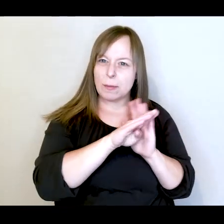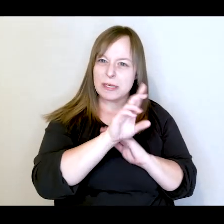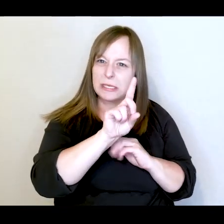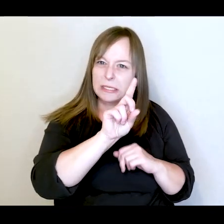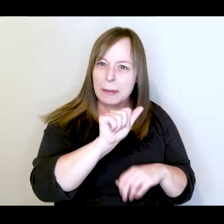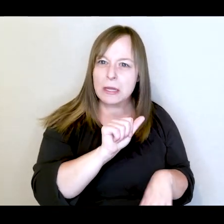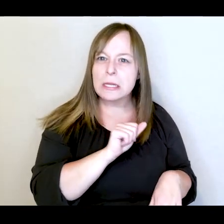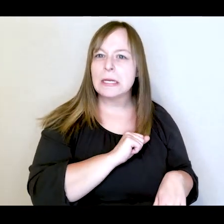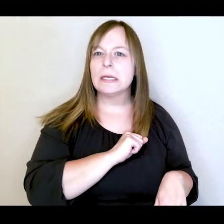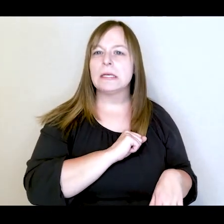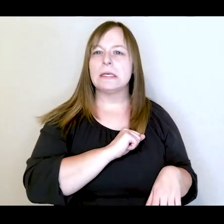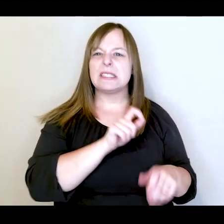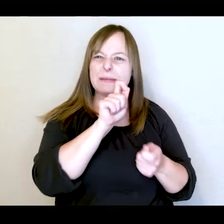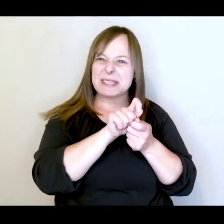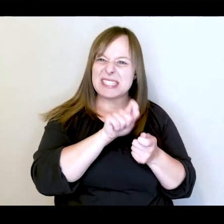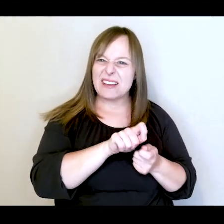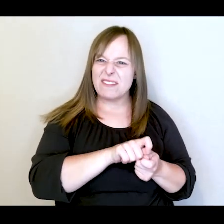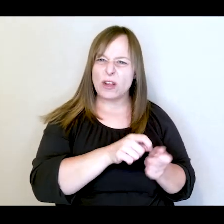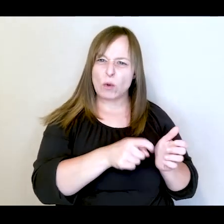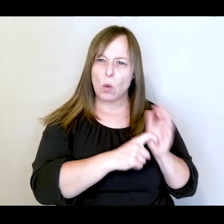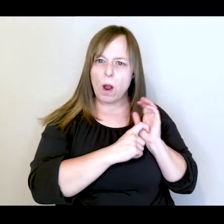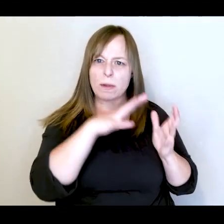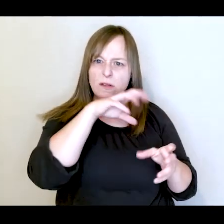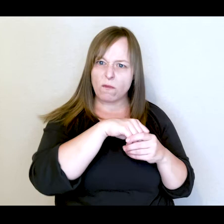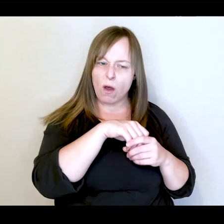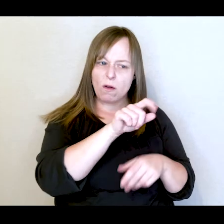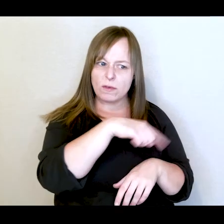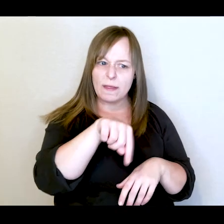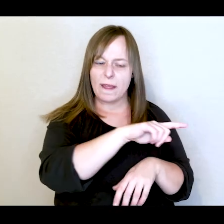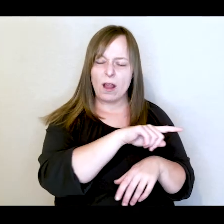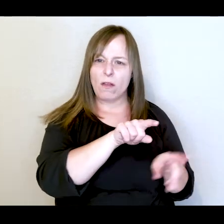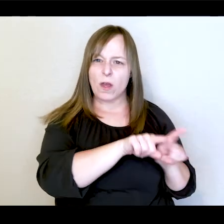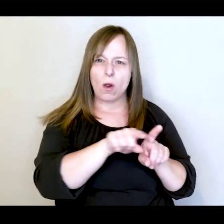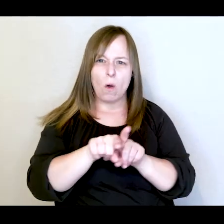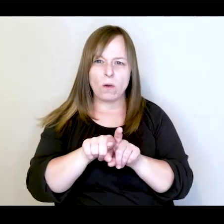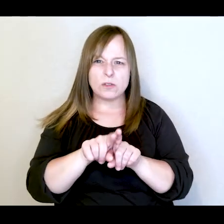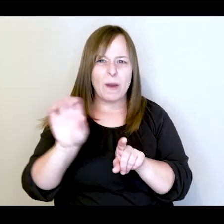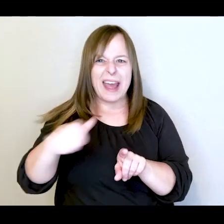disabilities. And there's some specific requirements there but also any other